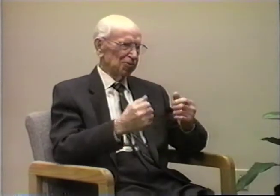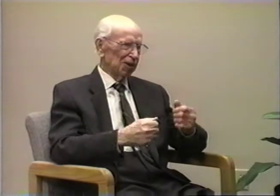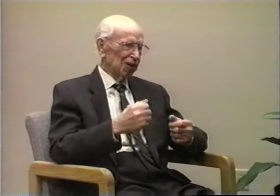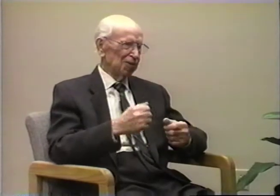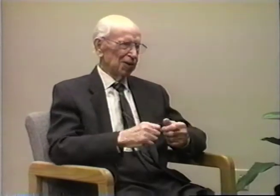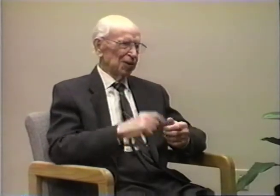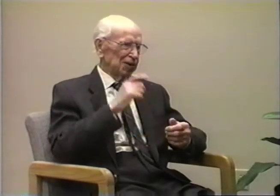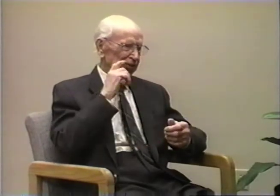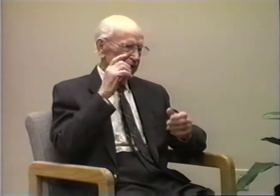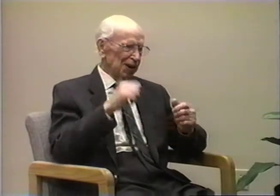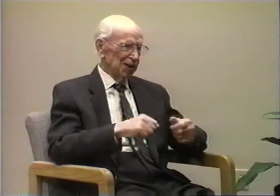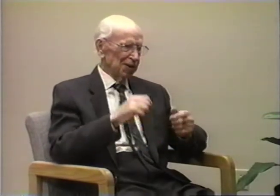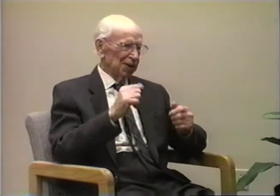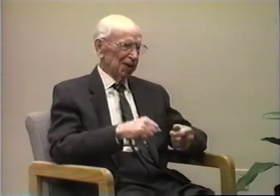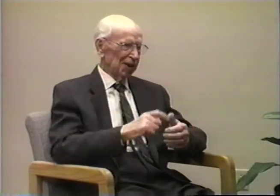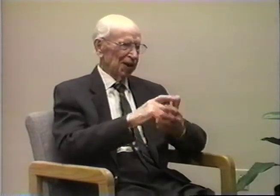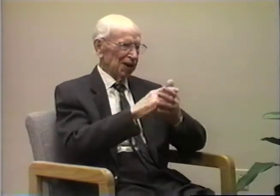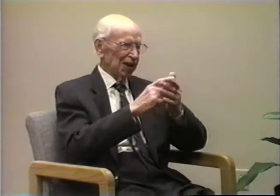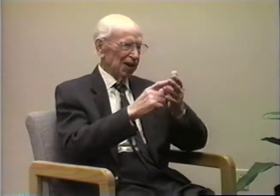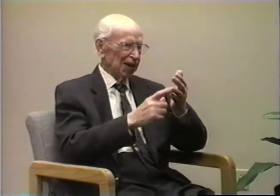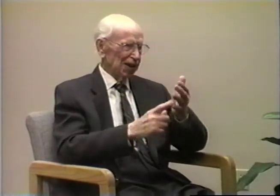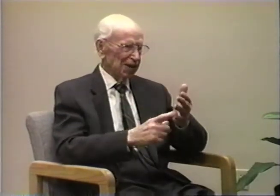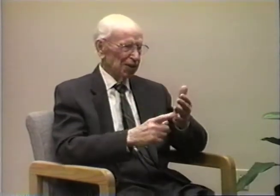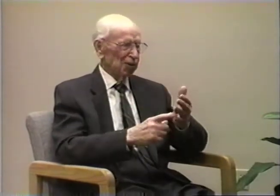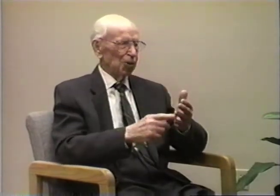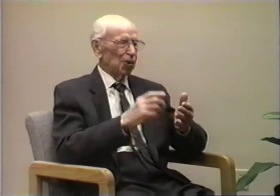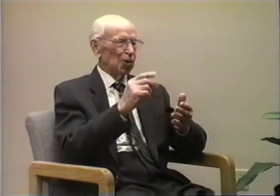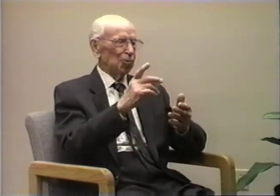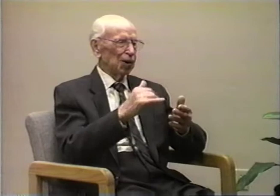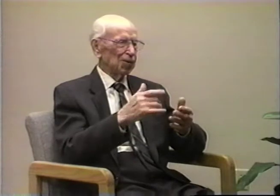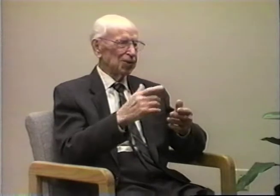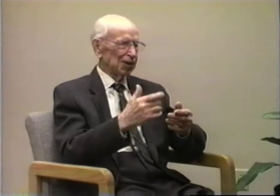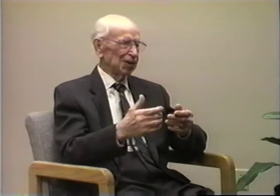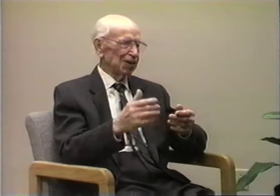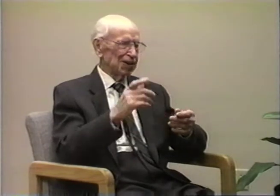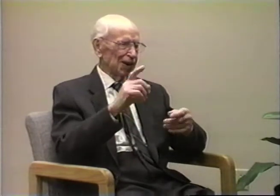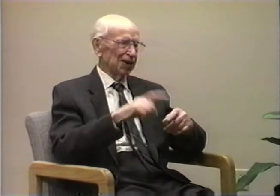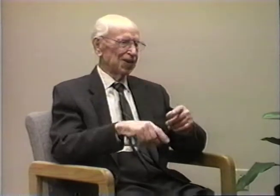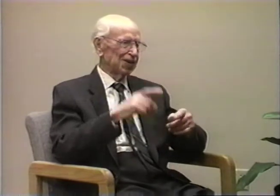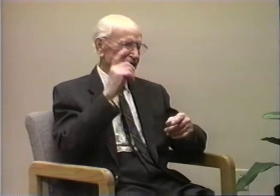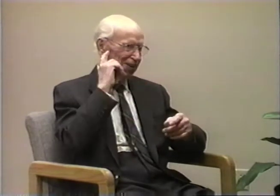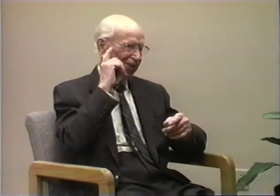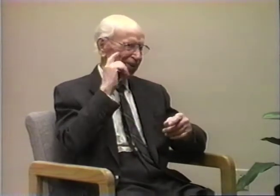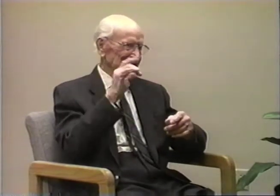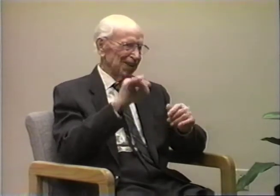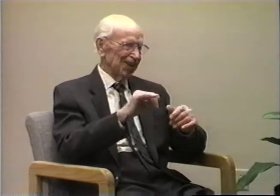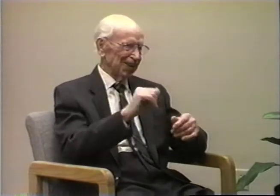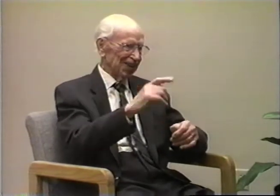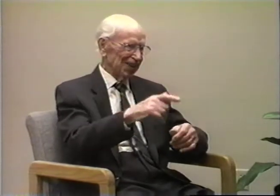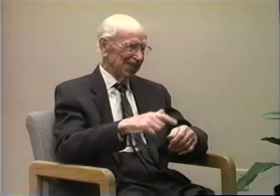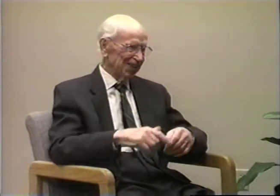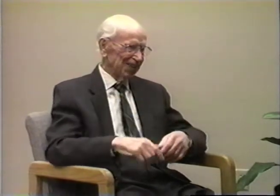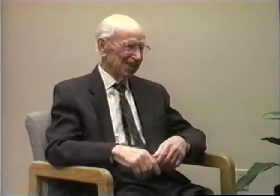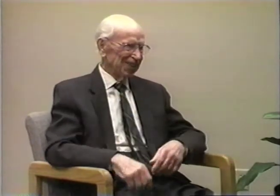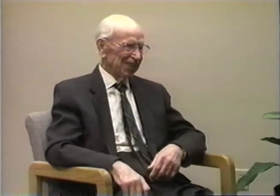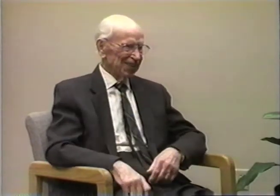Deaf people can drive. Deaf people can do anything. They can do anything but hear.